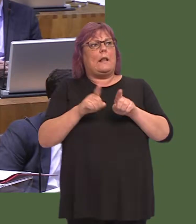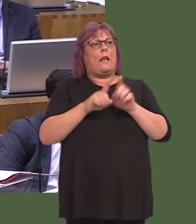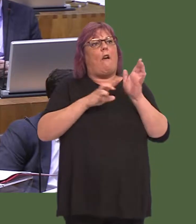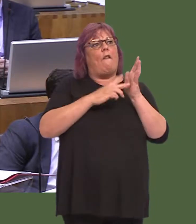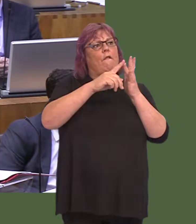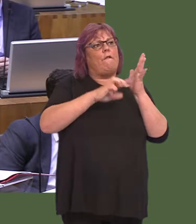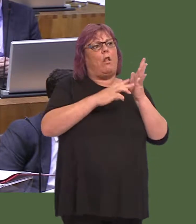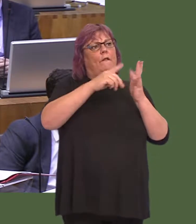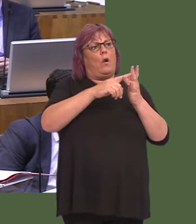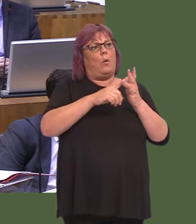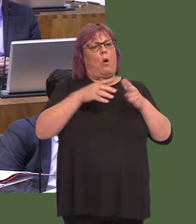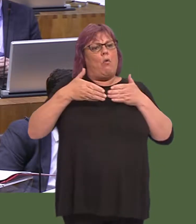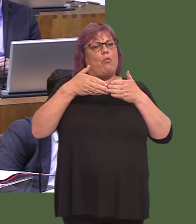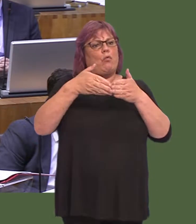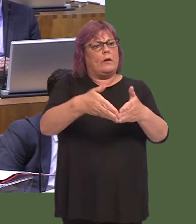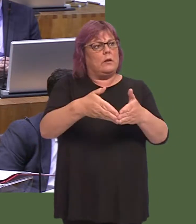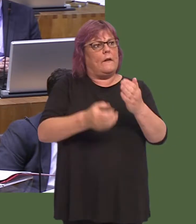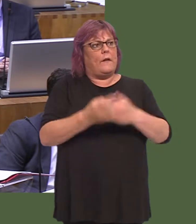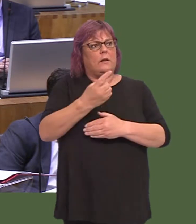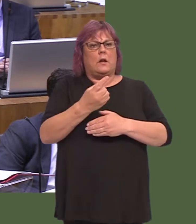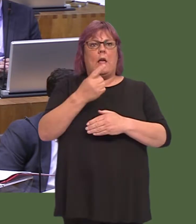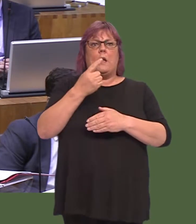We've just had the Volvo Ocean Race. There was Welsh participation, but there wasn't a Welsh team.